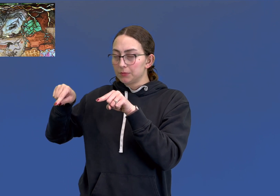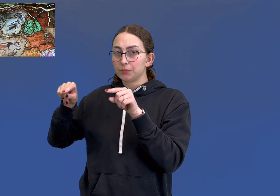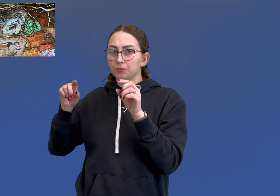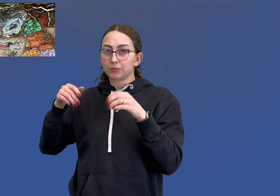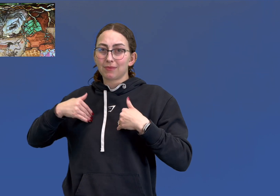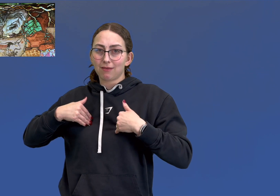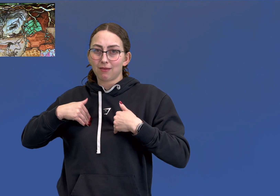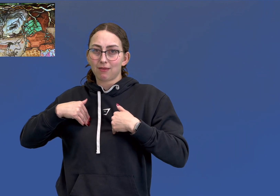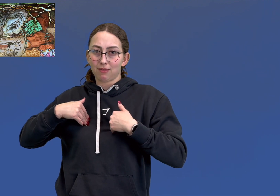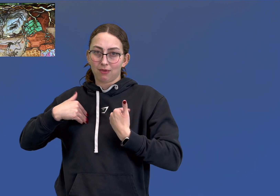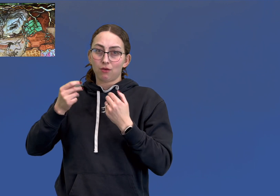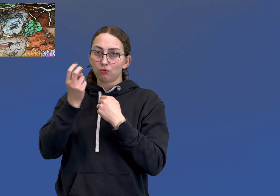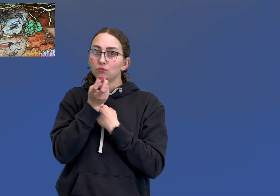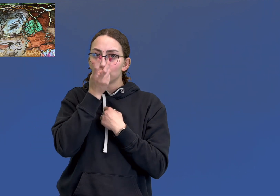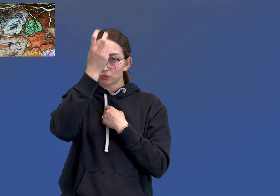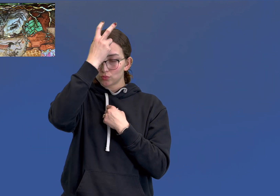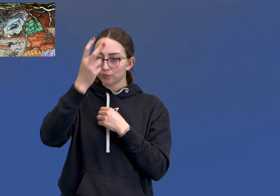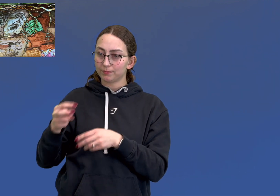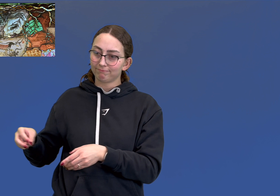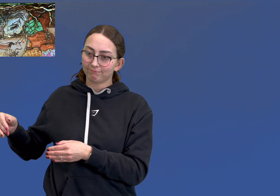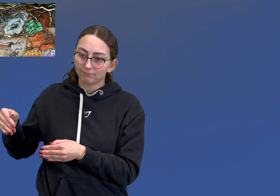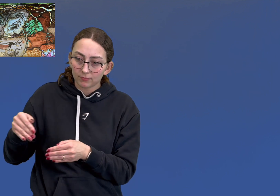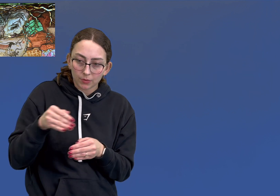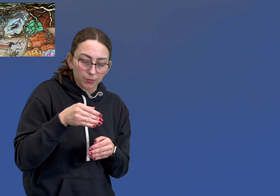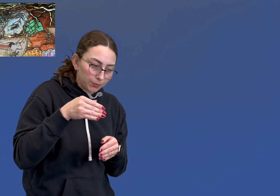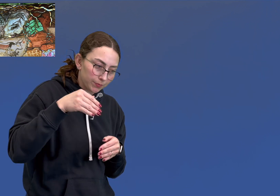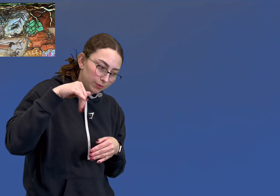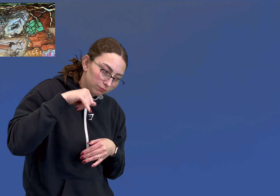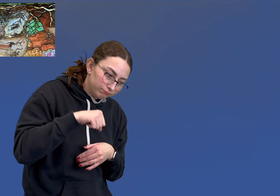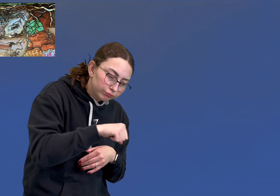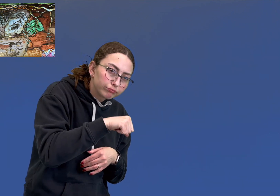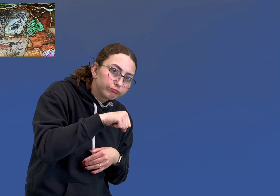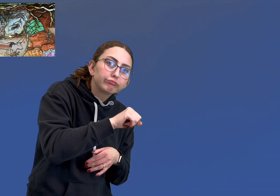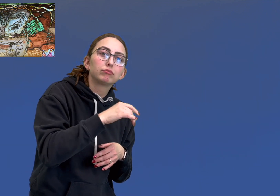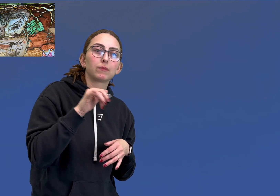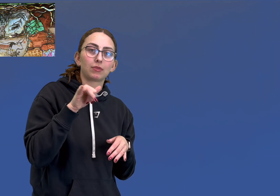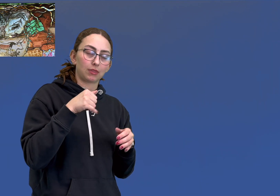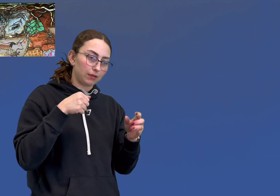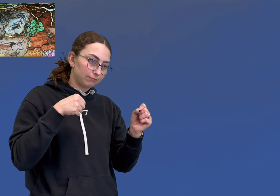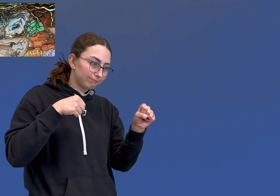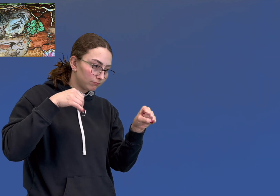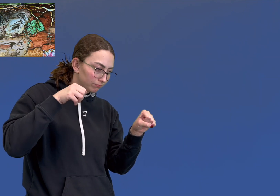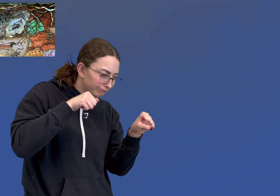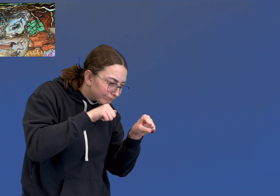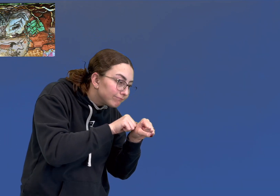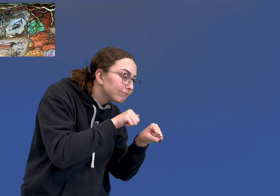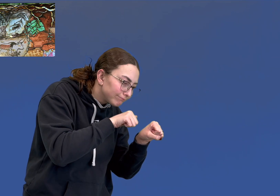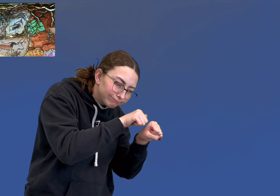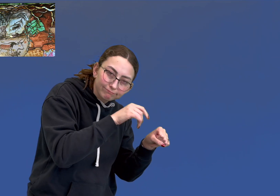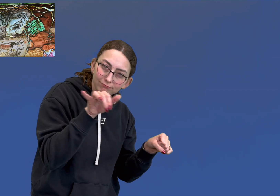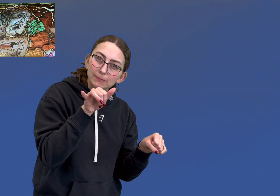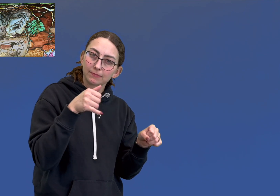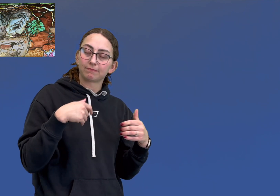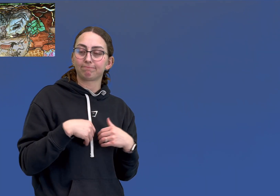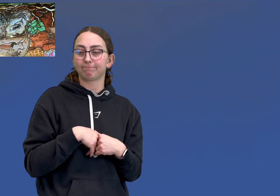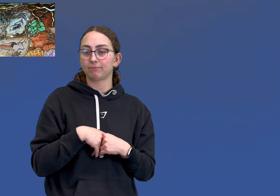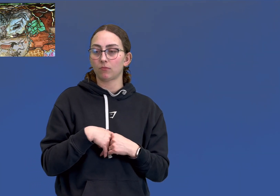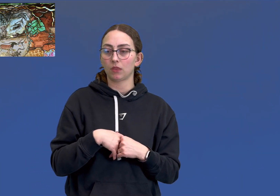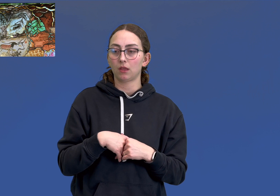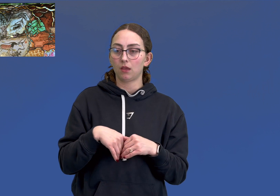appears to be a rock, the goat is facing the rock as if attempting to push it